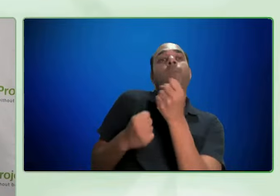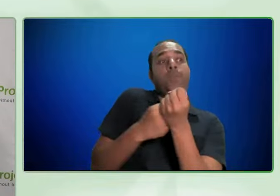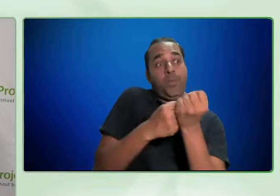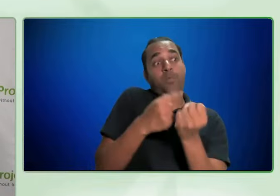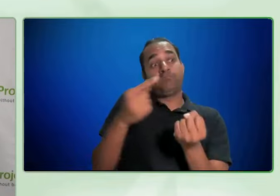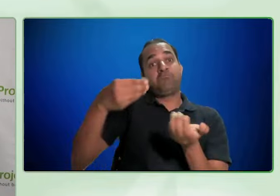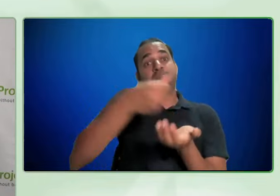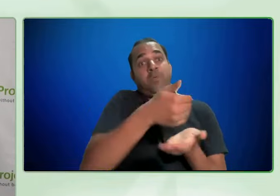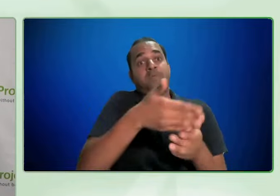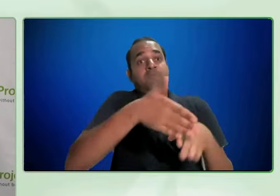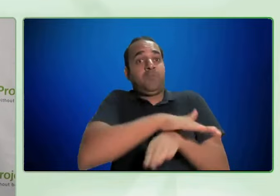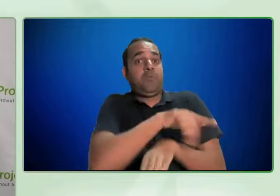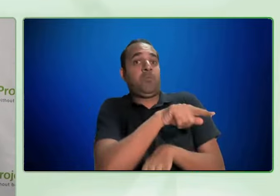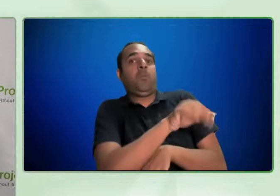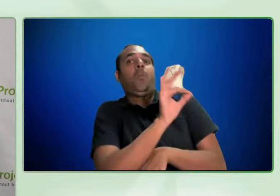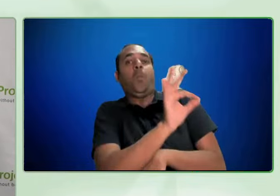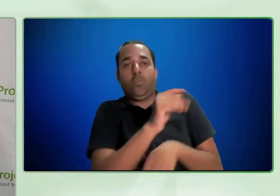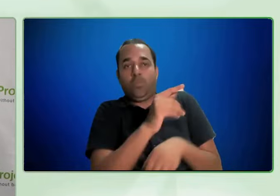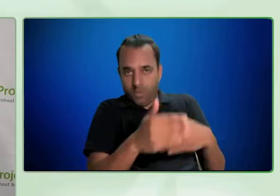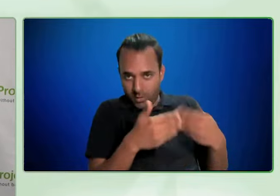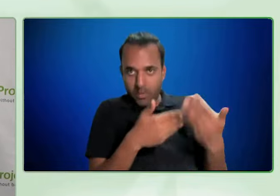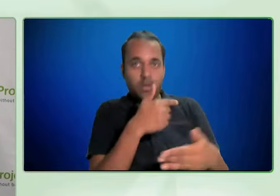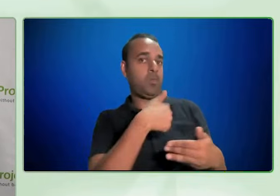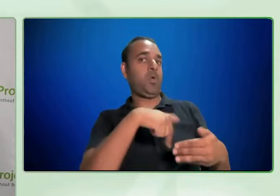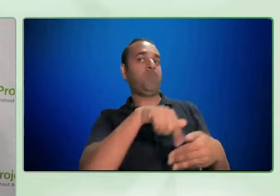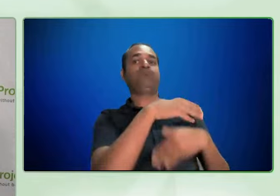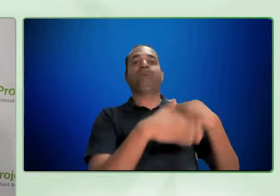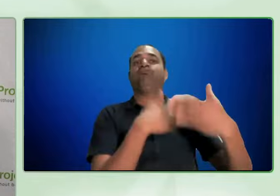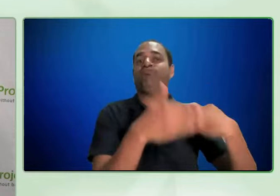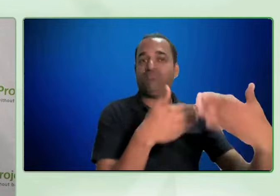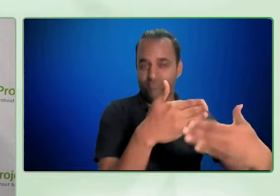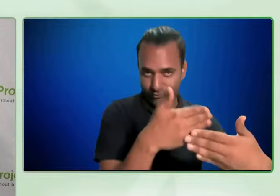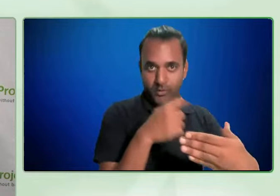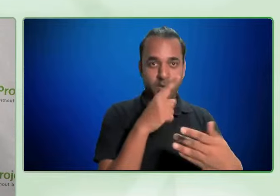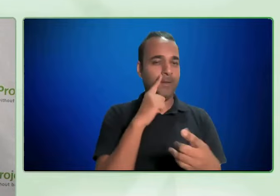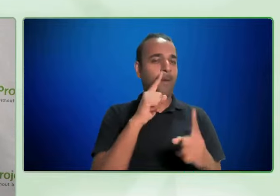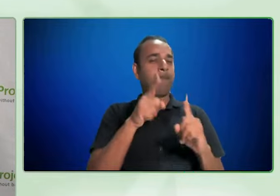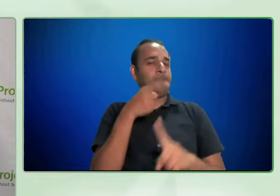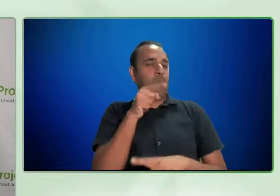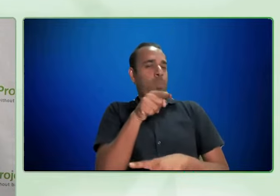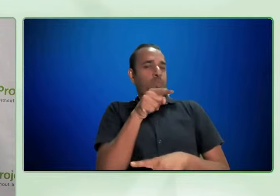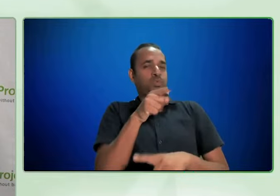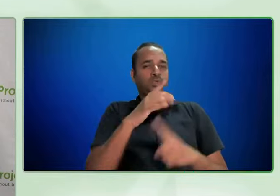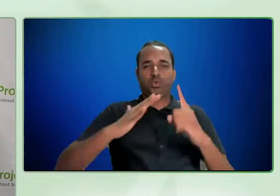In the US, you teach access which was born out of your work.